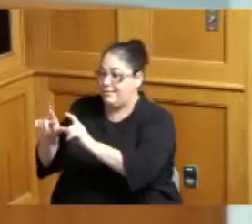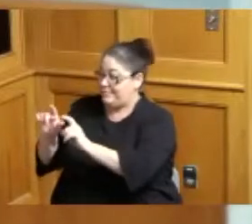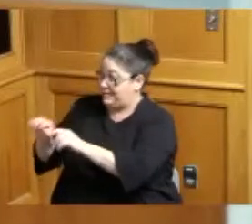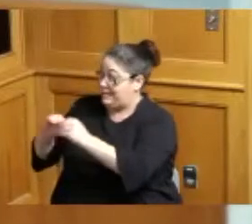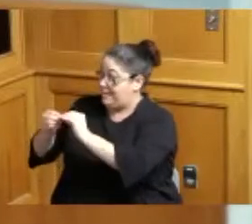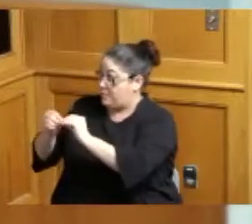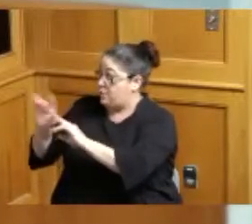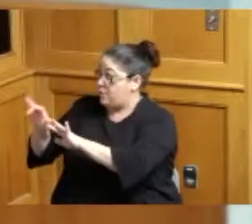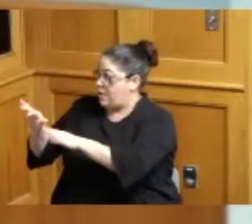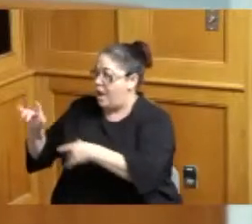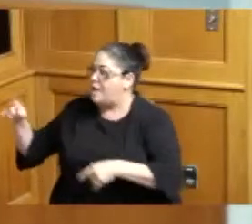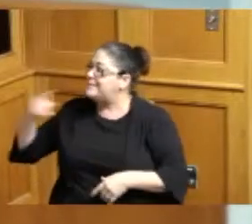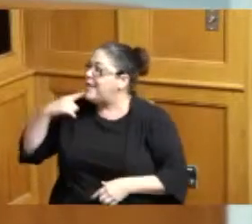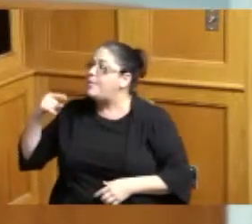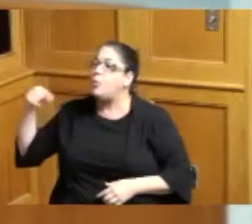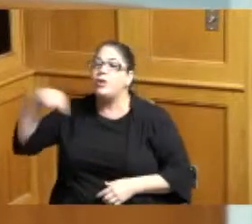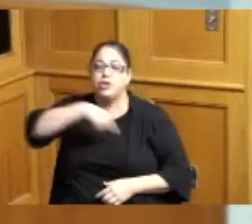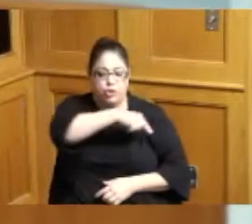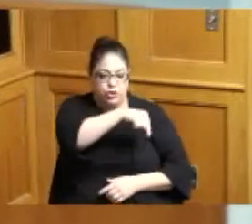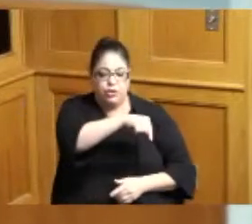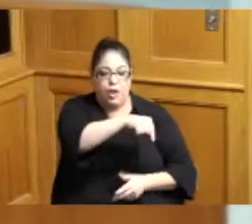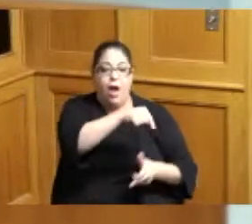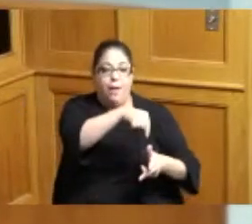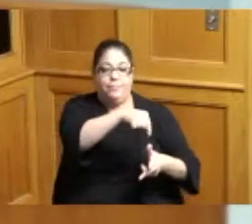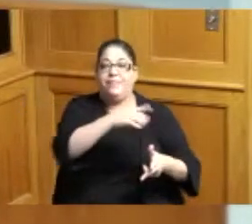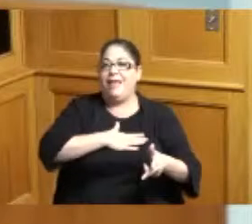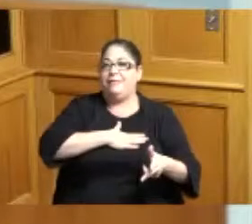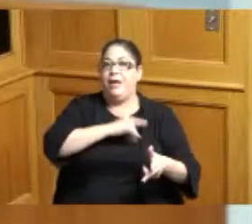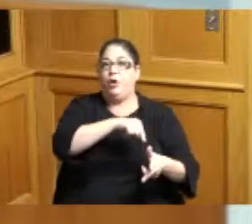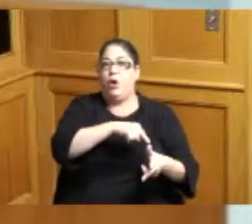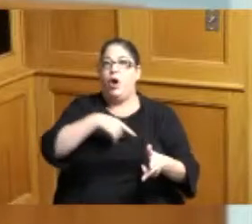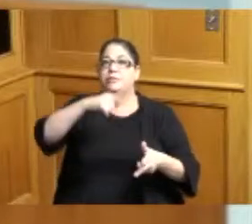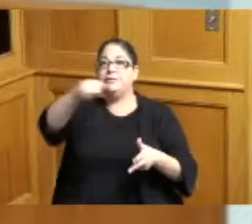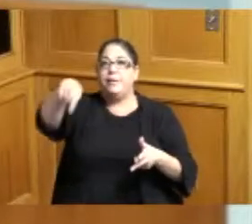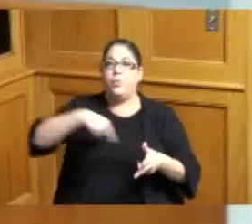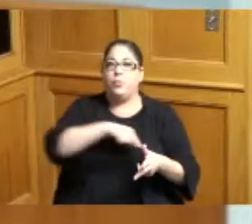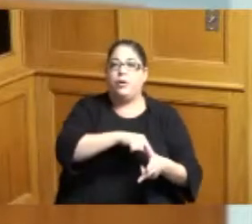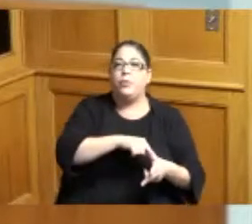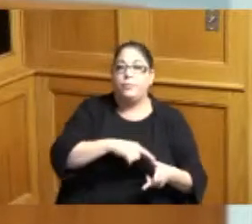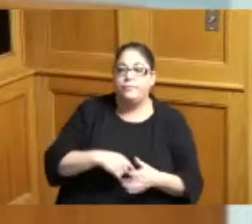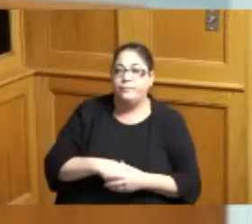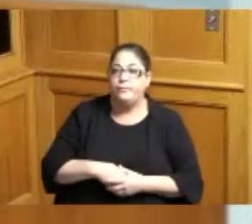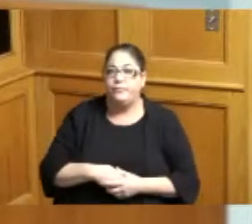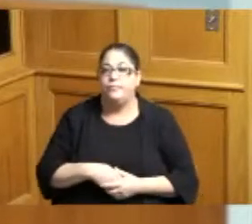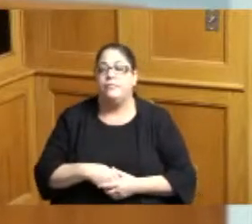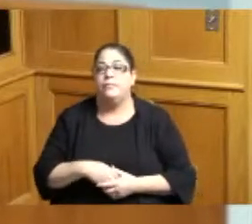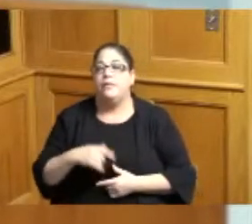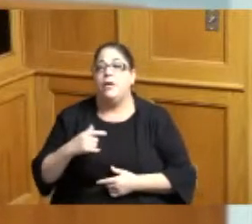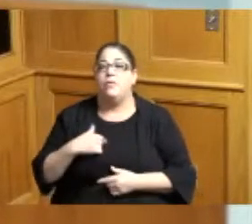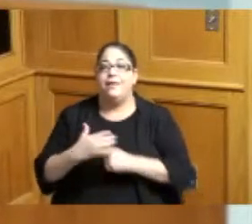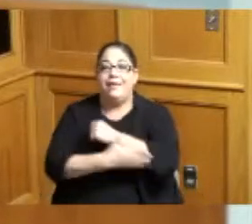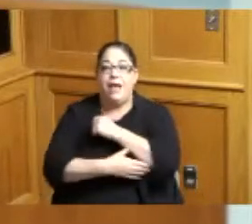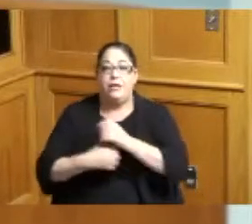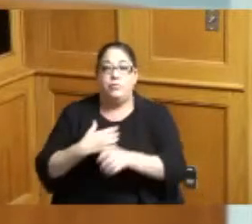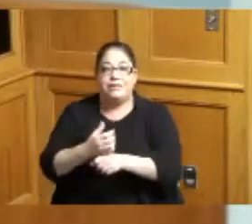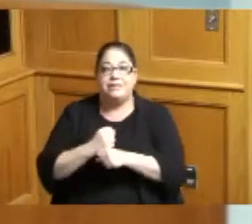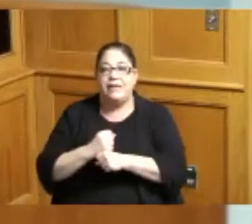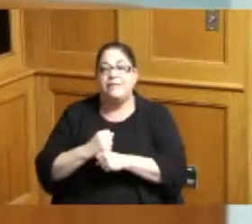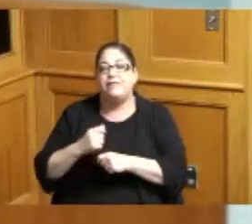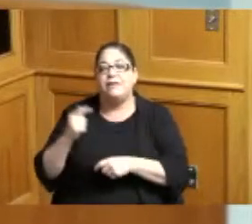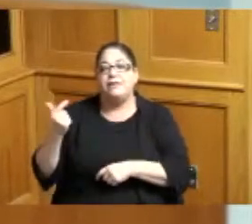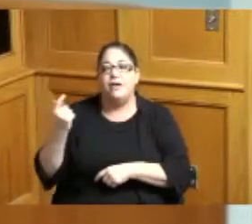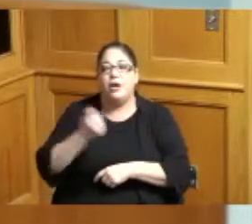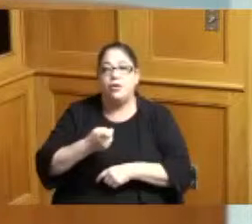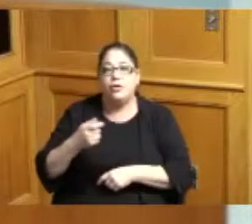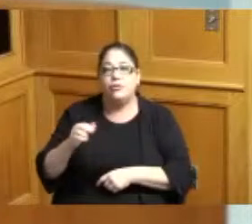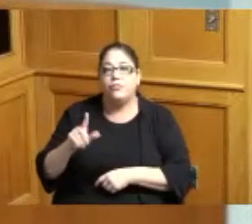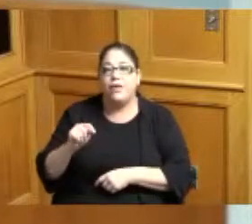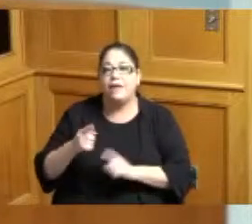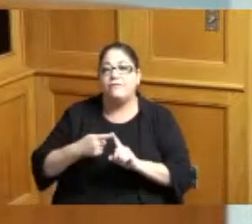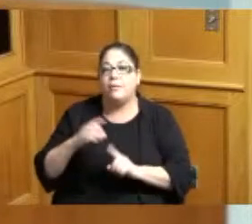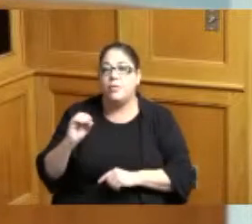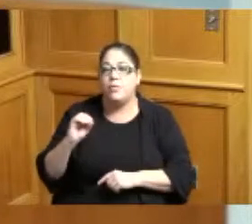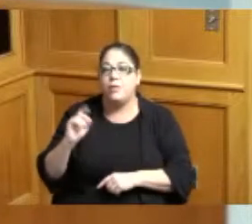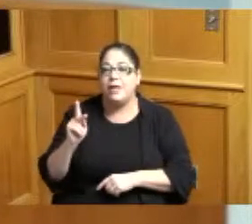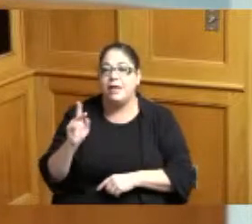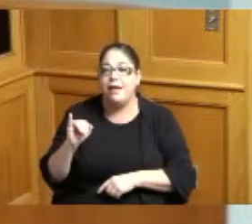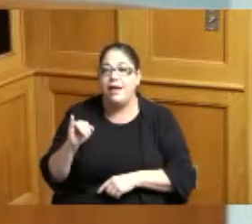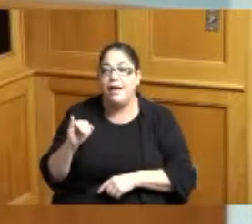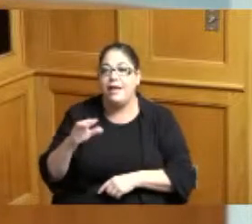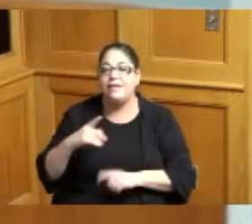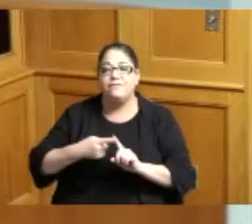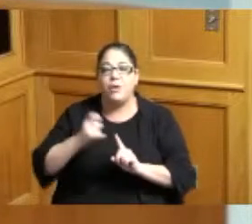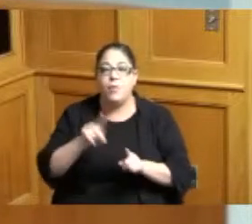and we have the county has received a grant from Oki yes okay I and ODOT to support this